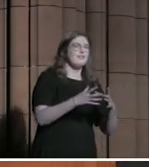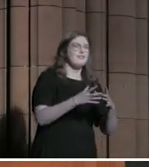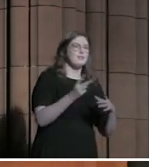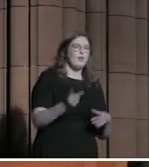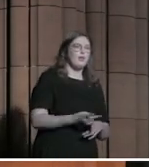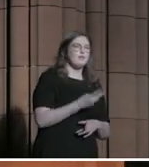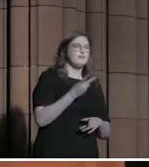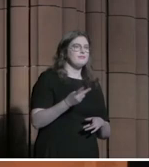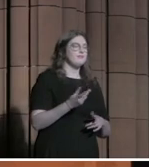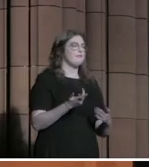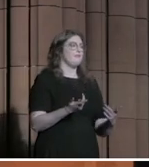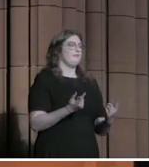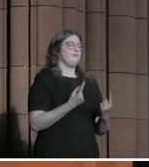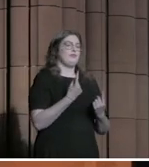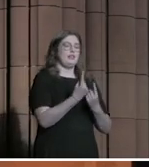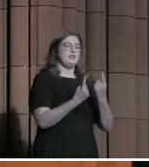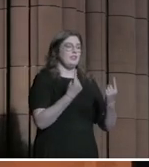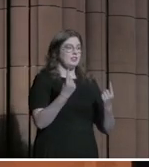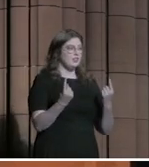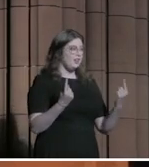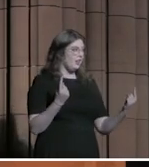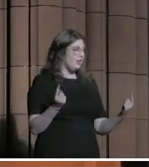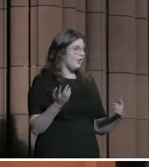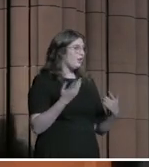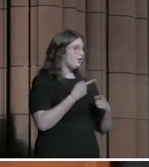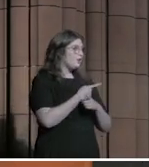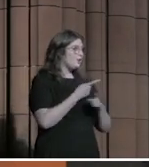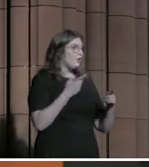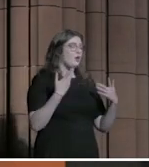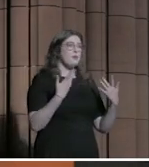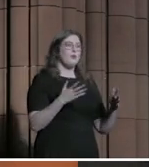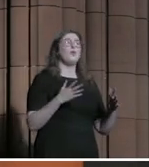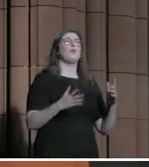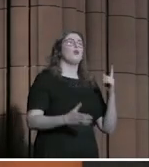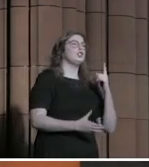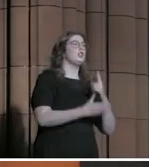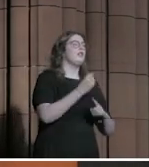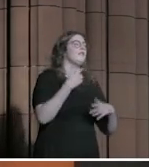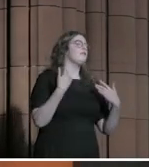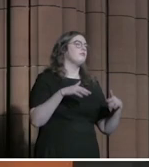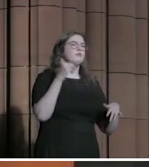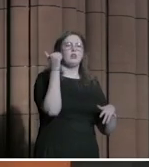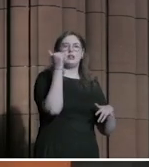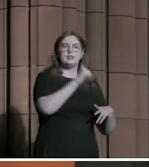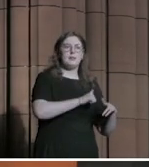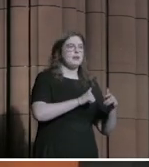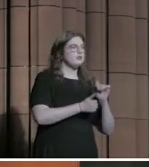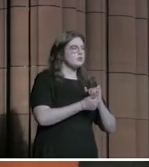Individually, you've surmounted academic rigours with commendable resilience in your respective fields.